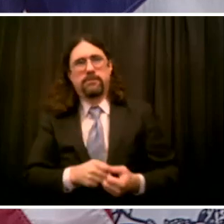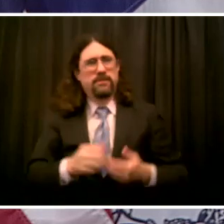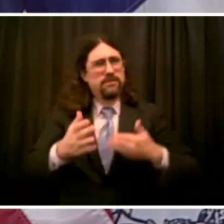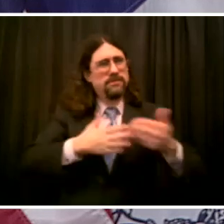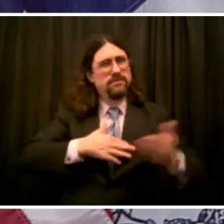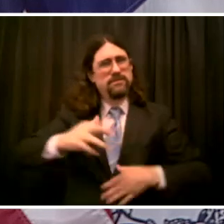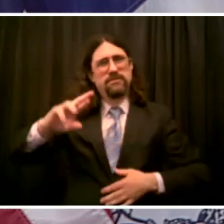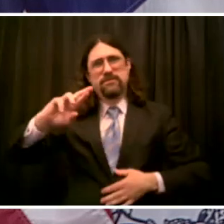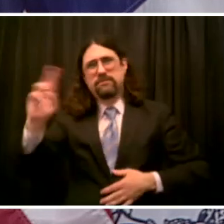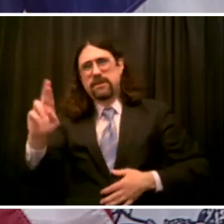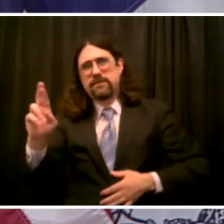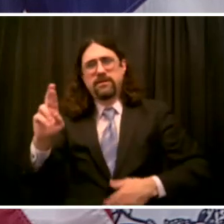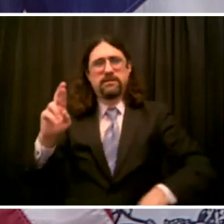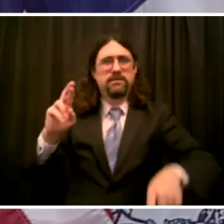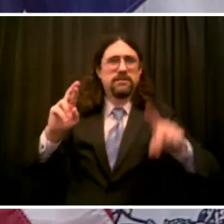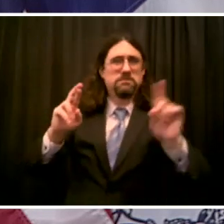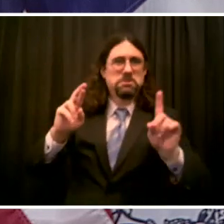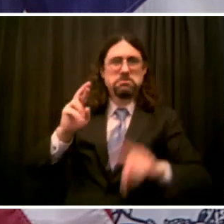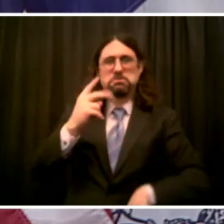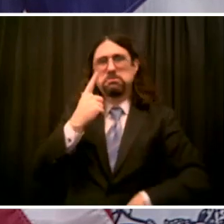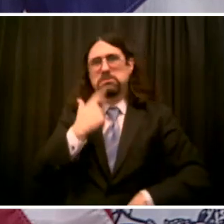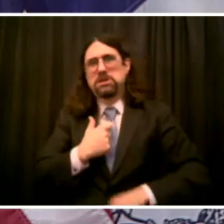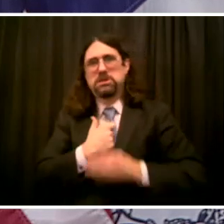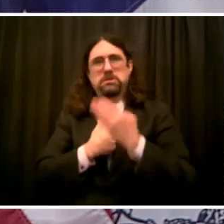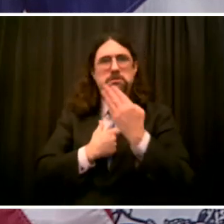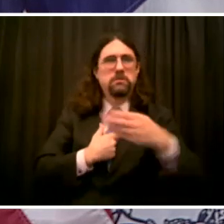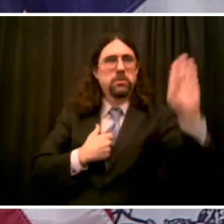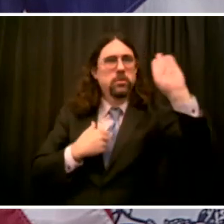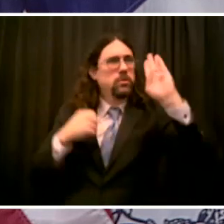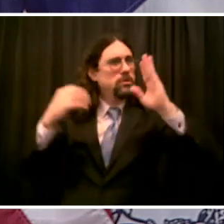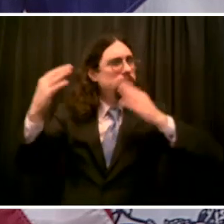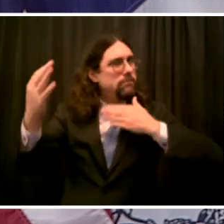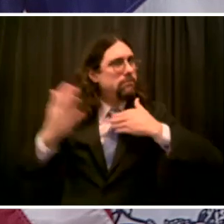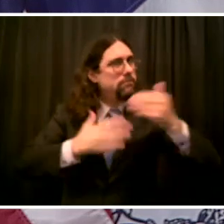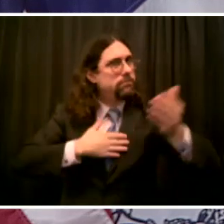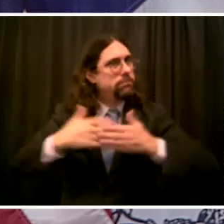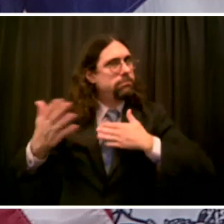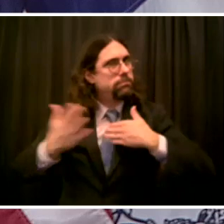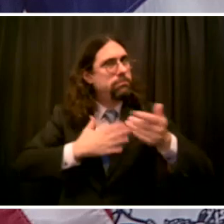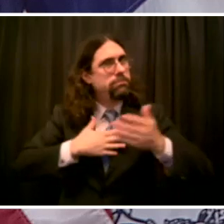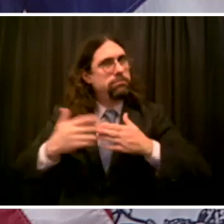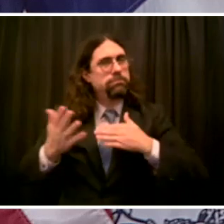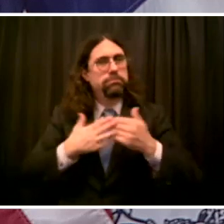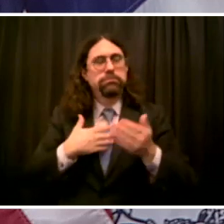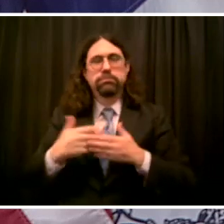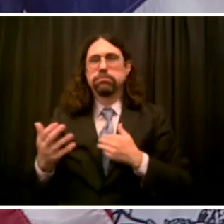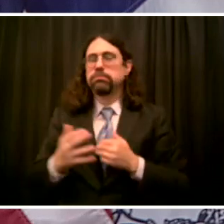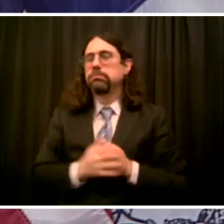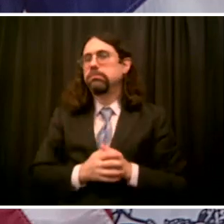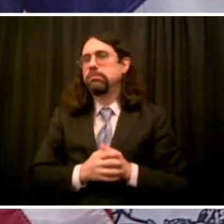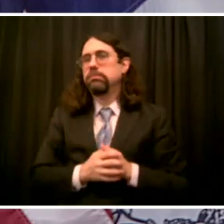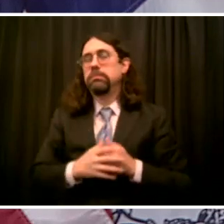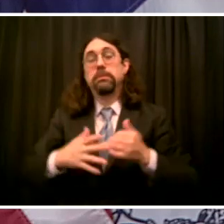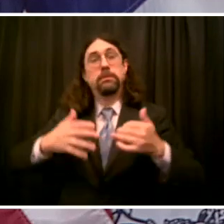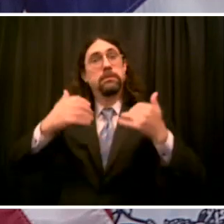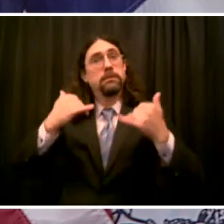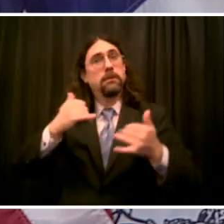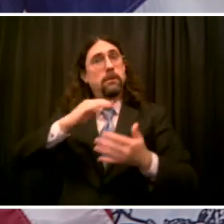T HECNTOURY. AND AGAIN, RED TASTEBL, UE STATES, RED CITIES. BLUE CITIES ALIKE.